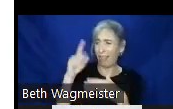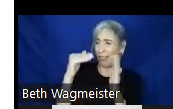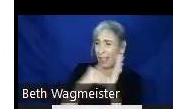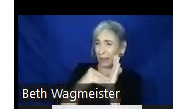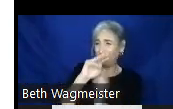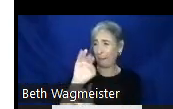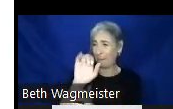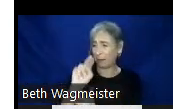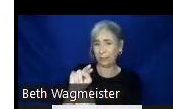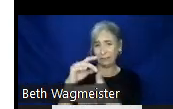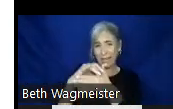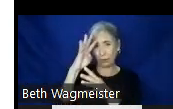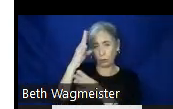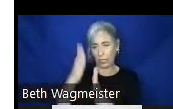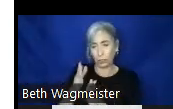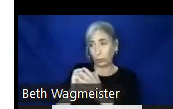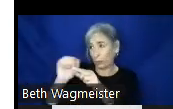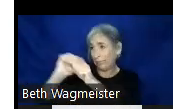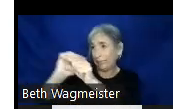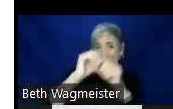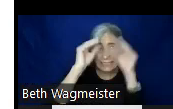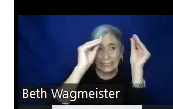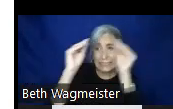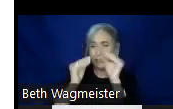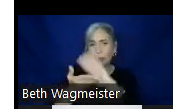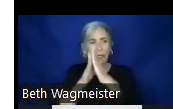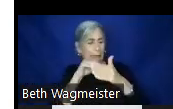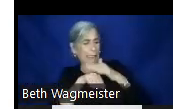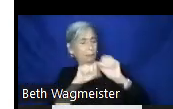of content creators that we need to train to become accessibility experts so they can publish